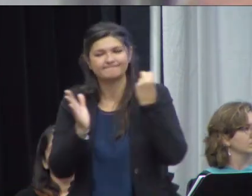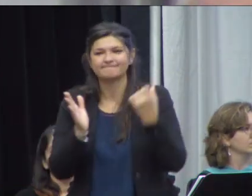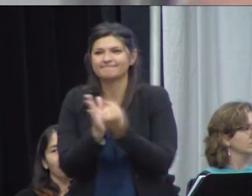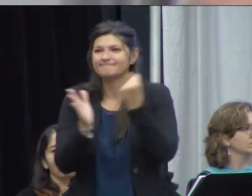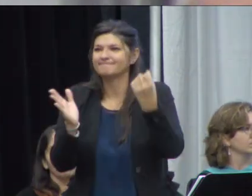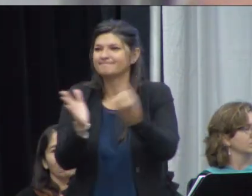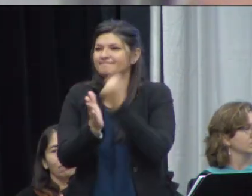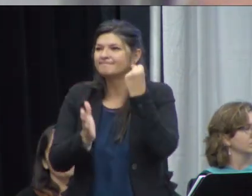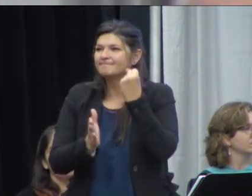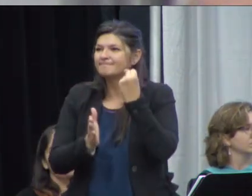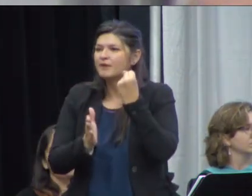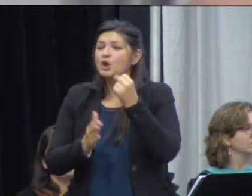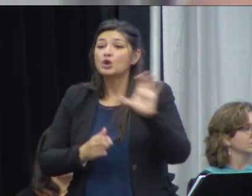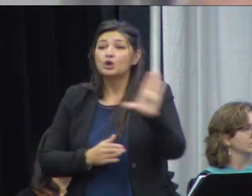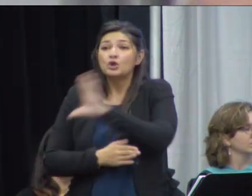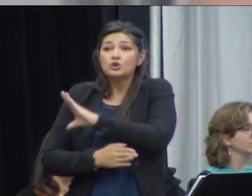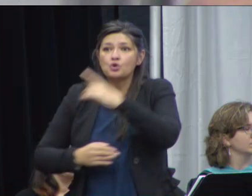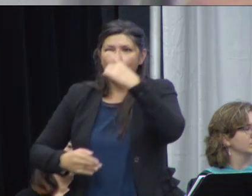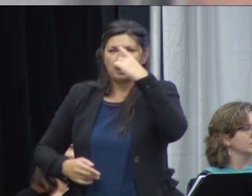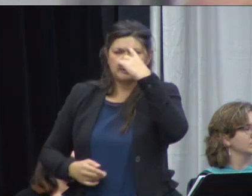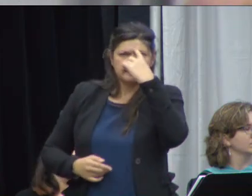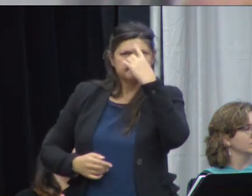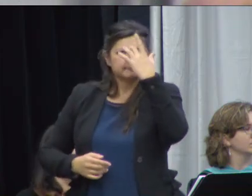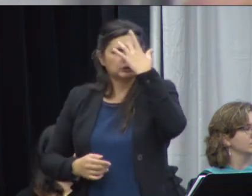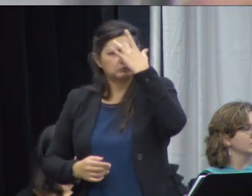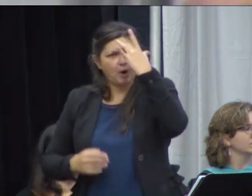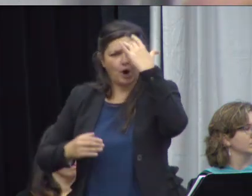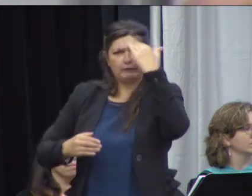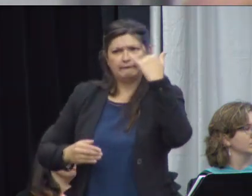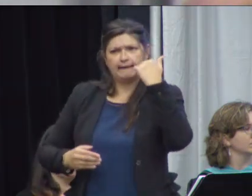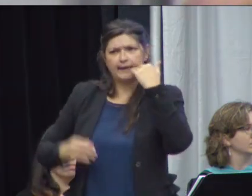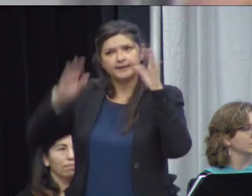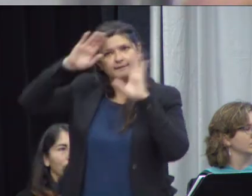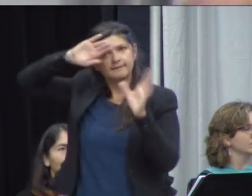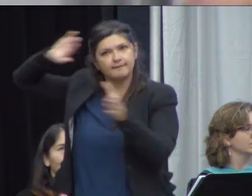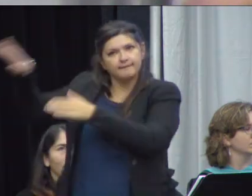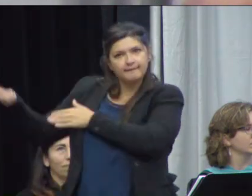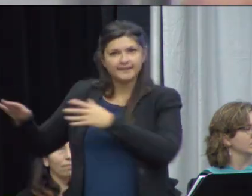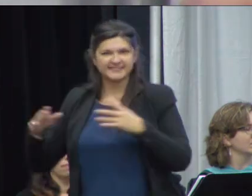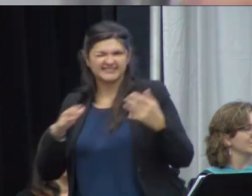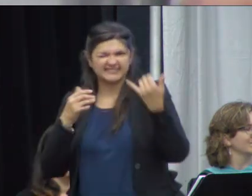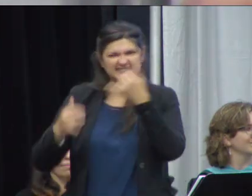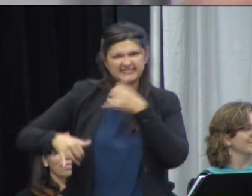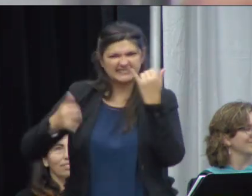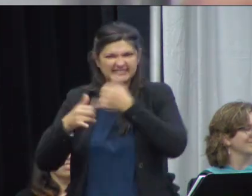Never turn down a new experience unless, of course, it's against the law, will get someone hurt,